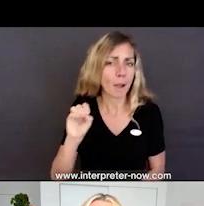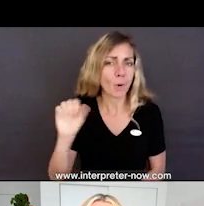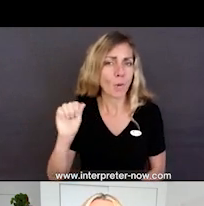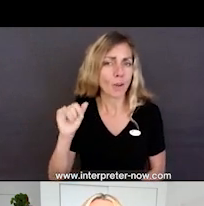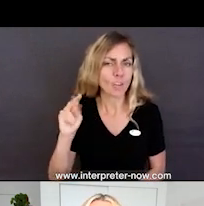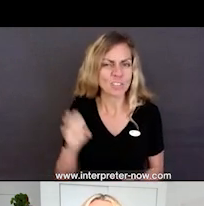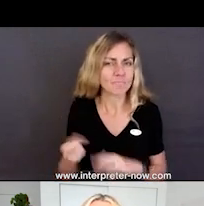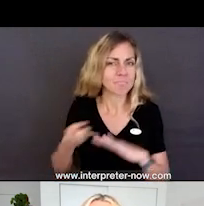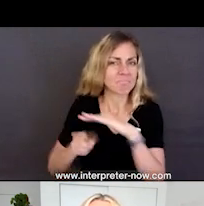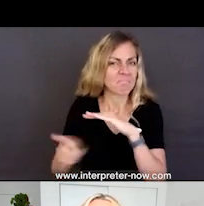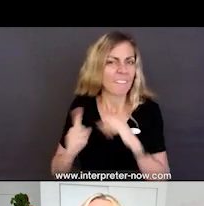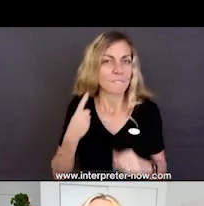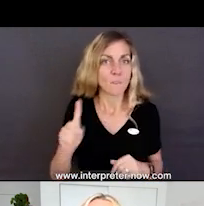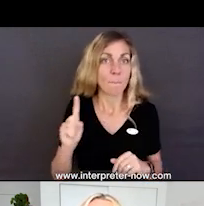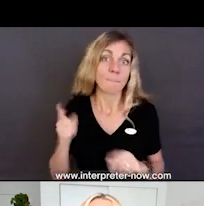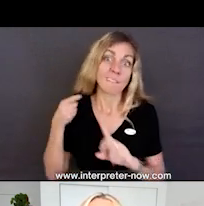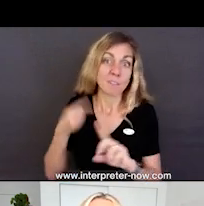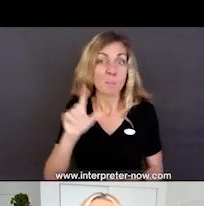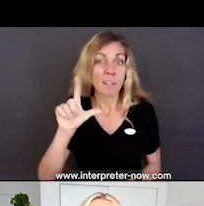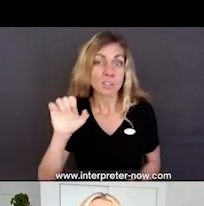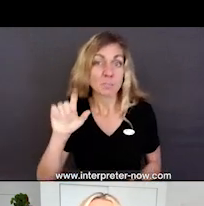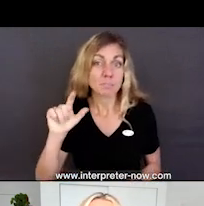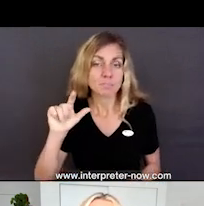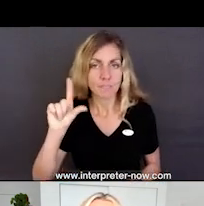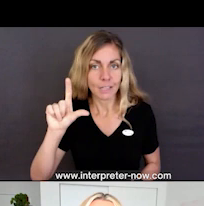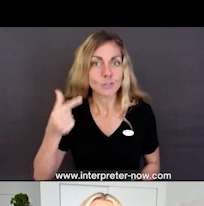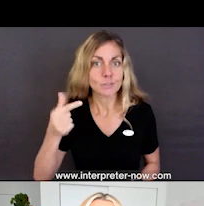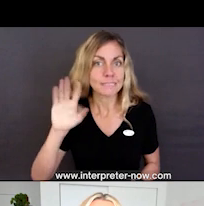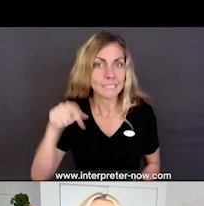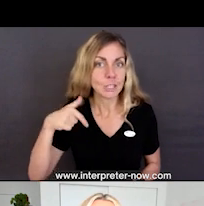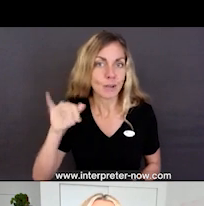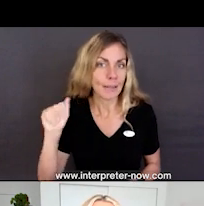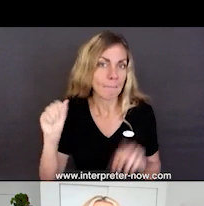especially those experienced by LGBTQIA+ folks in the workplace.